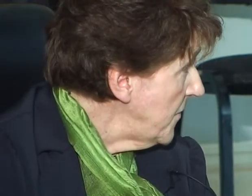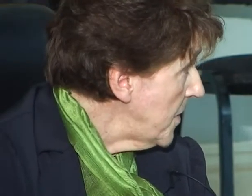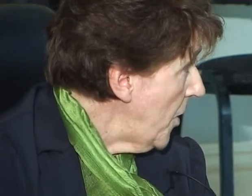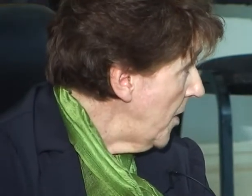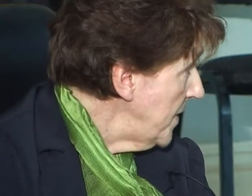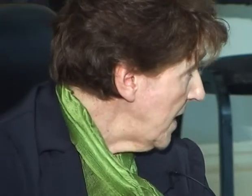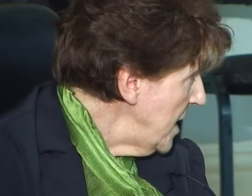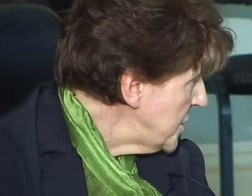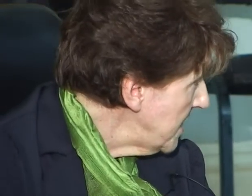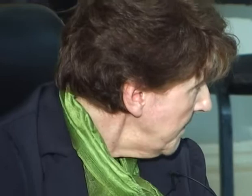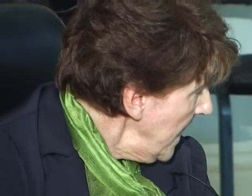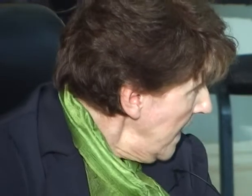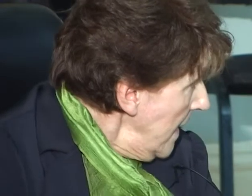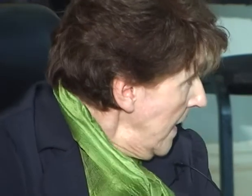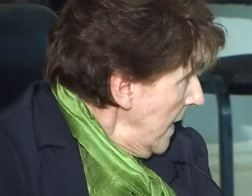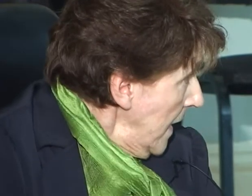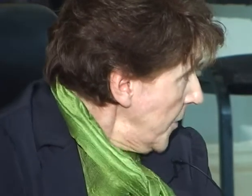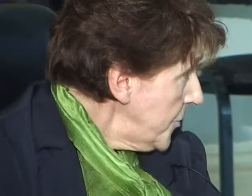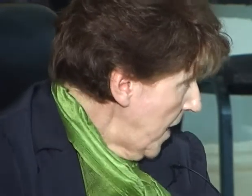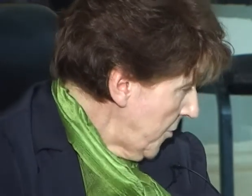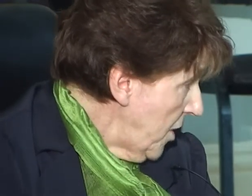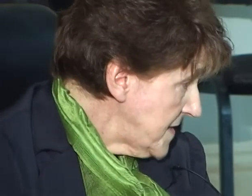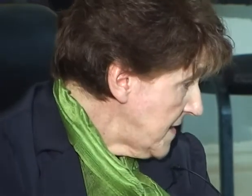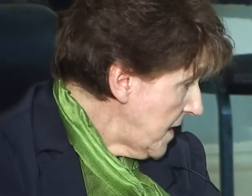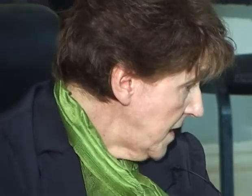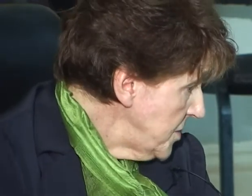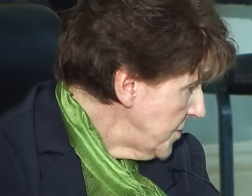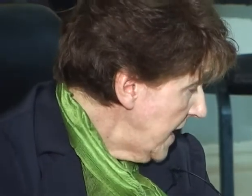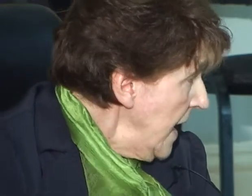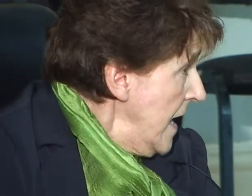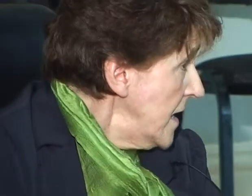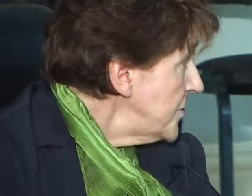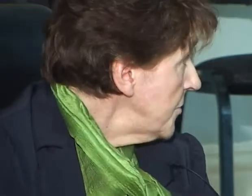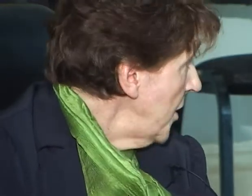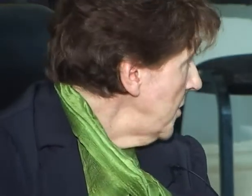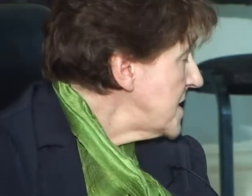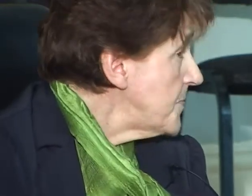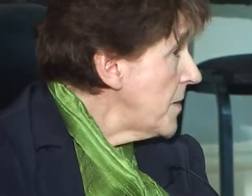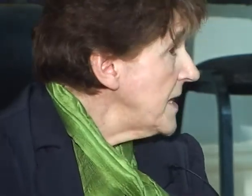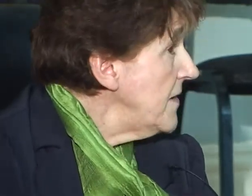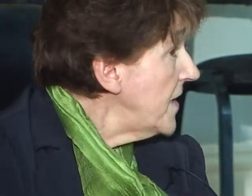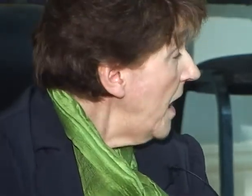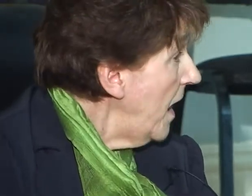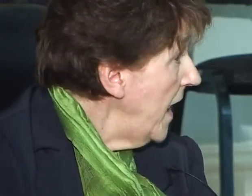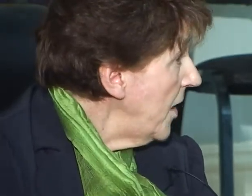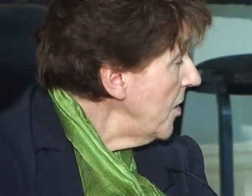of the population across the country. In Toronto, it's probably even higher